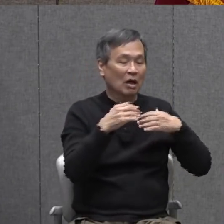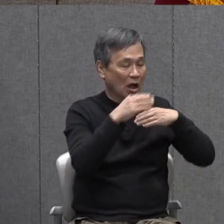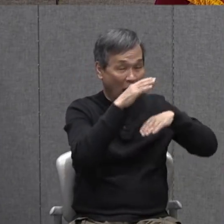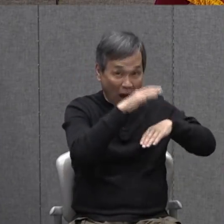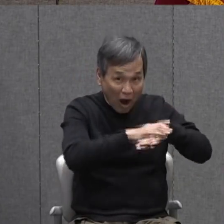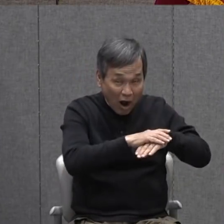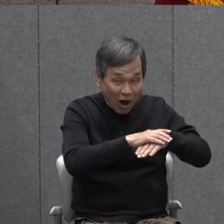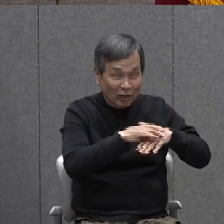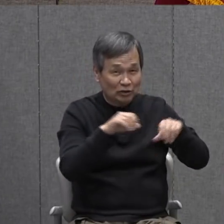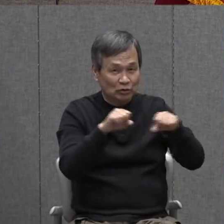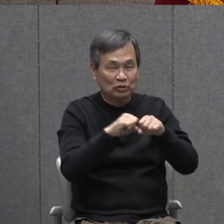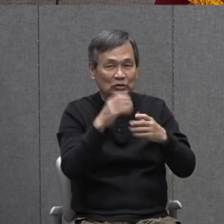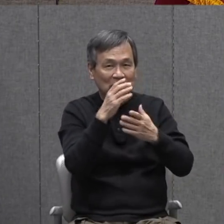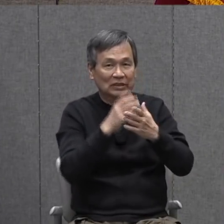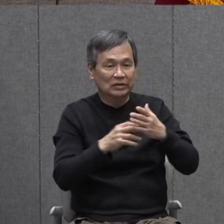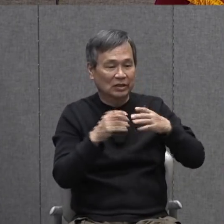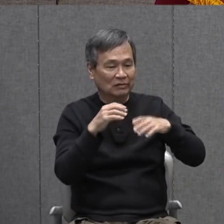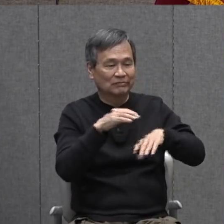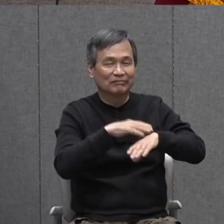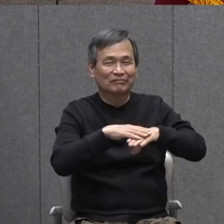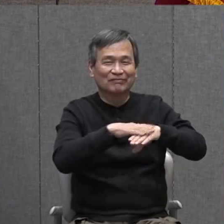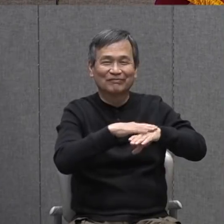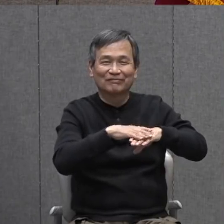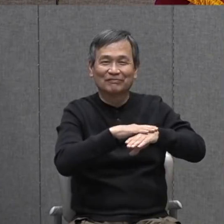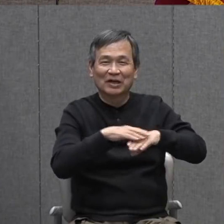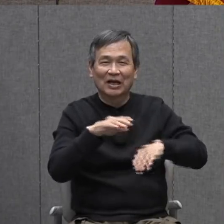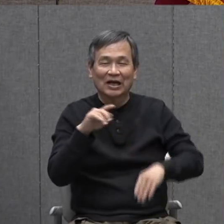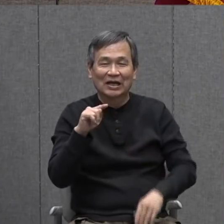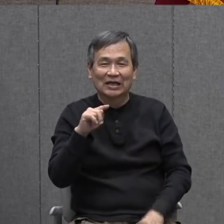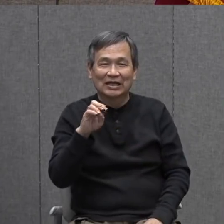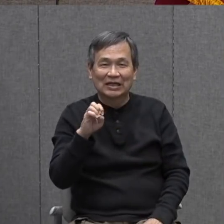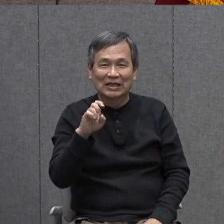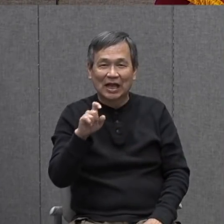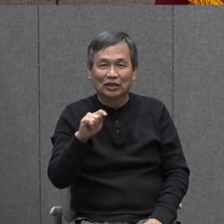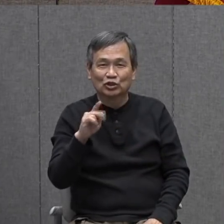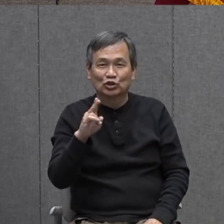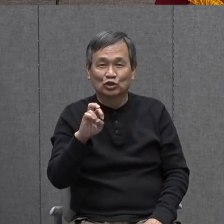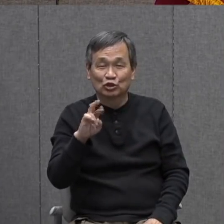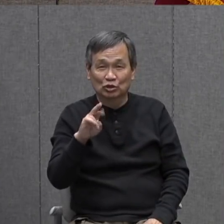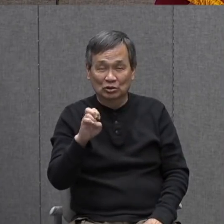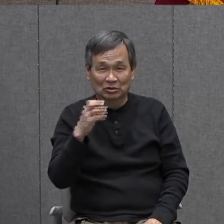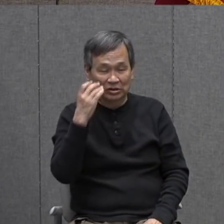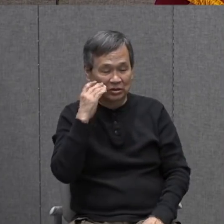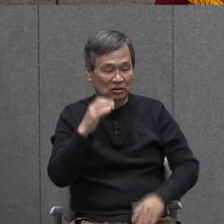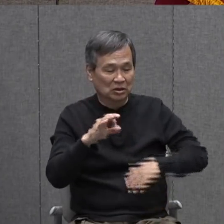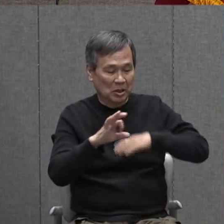I look at my shoelace right here. See how there's these little circles they're popping out of? That's something I could add